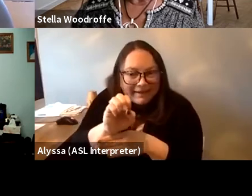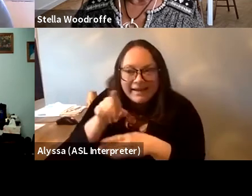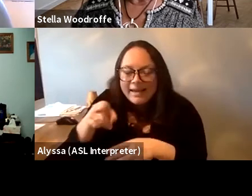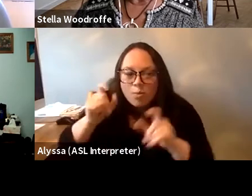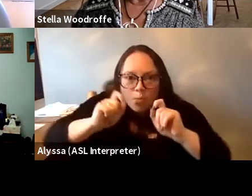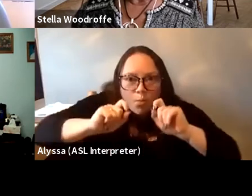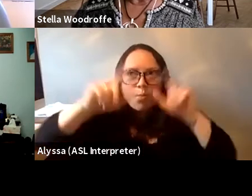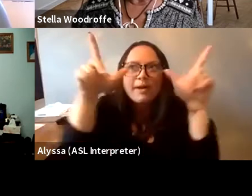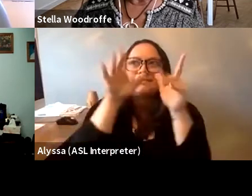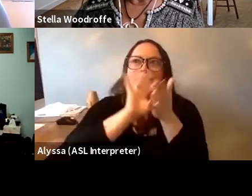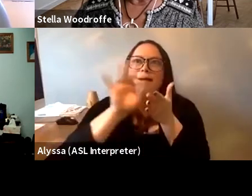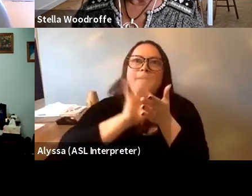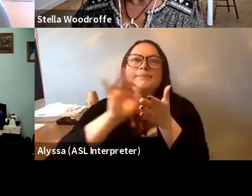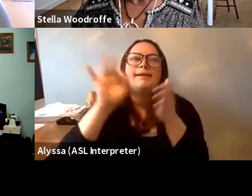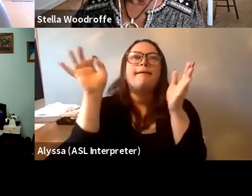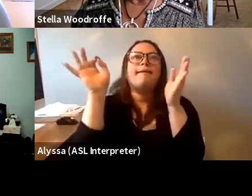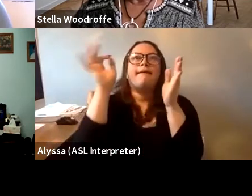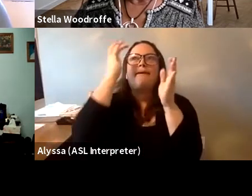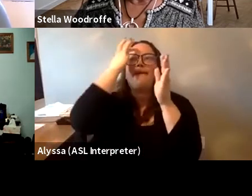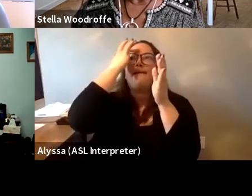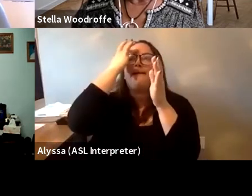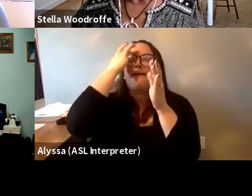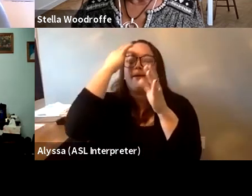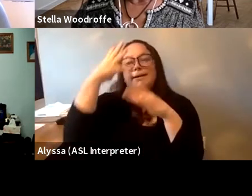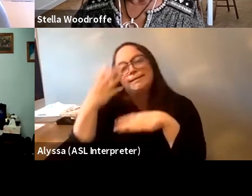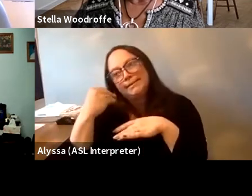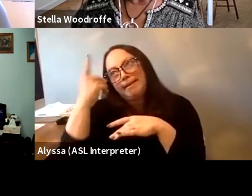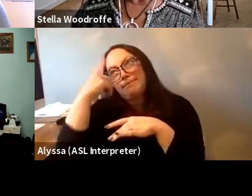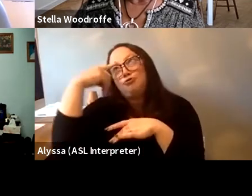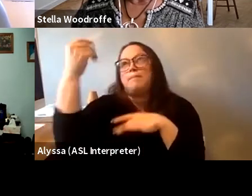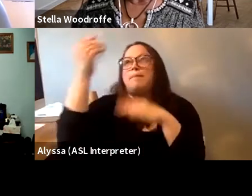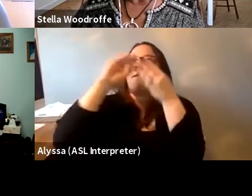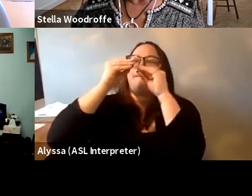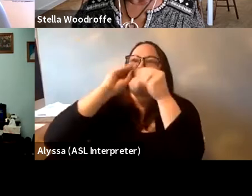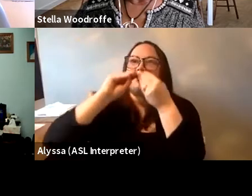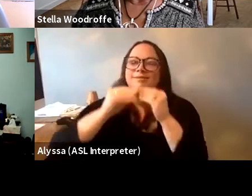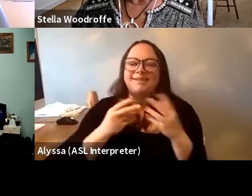about numbers. And so it's a skill that I am trying to figure